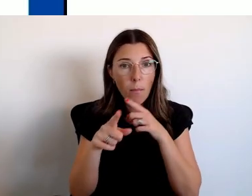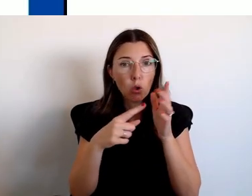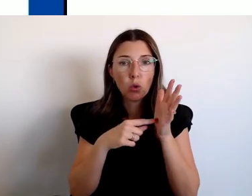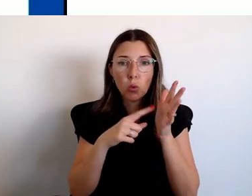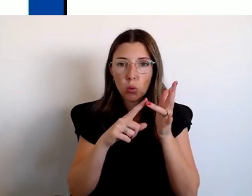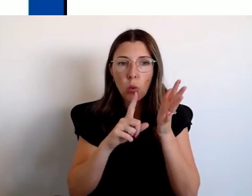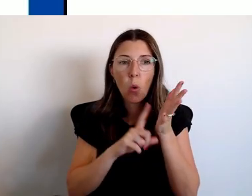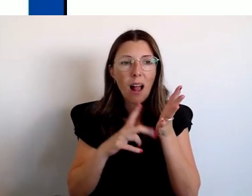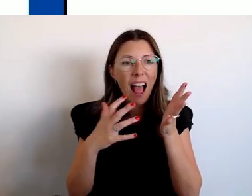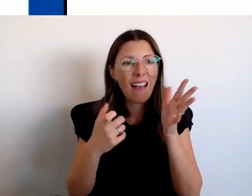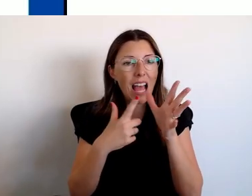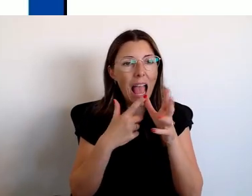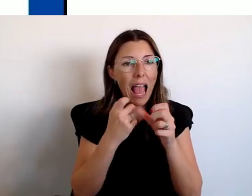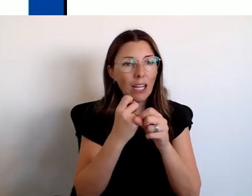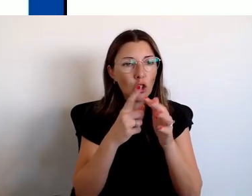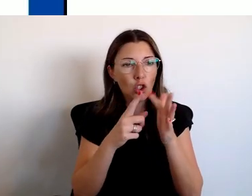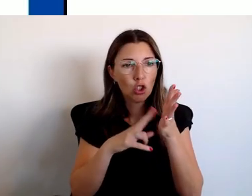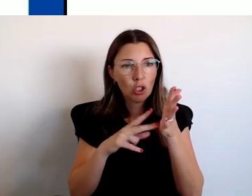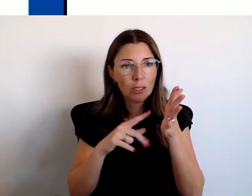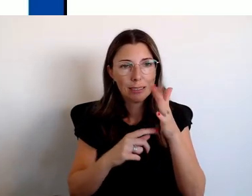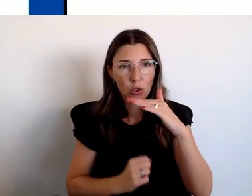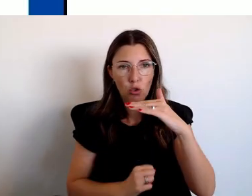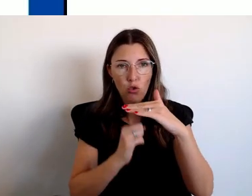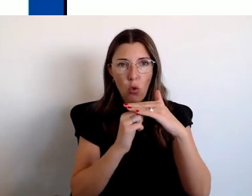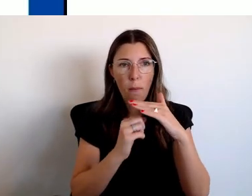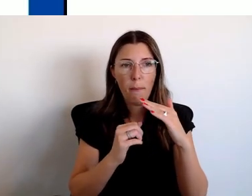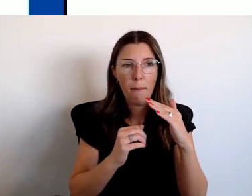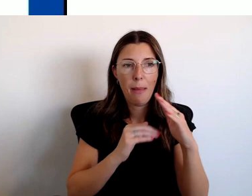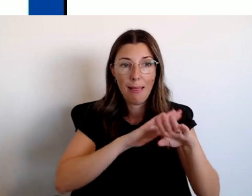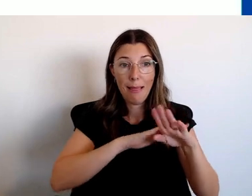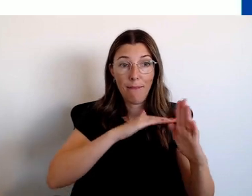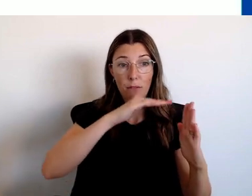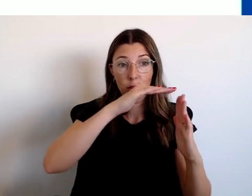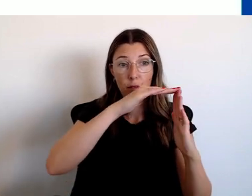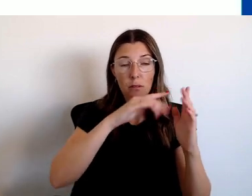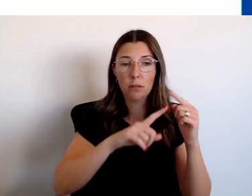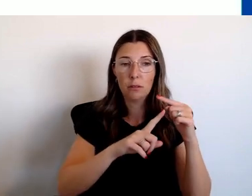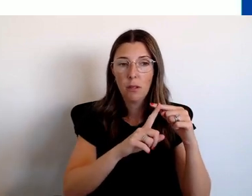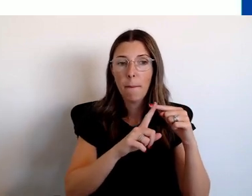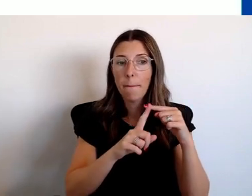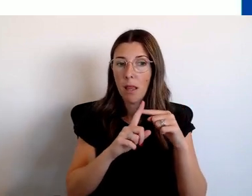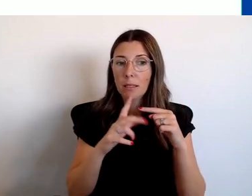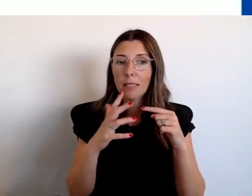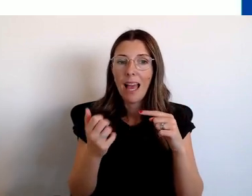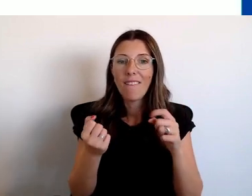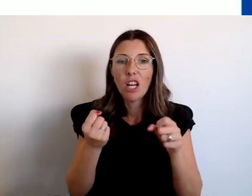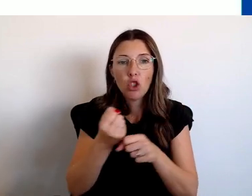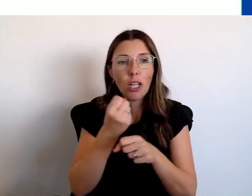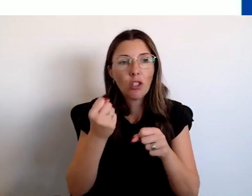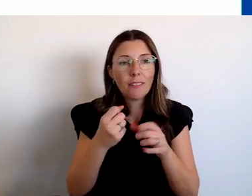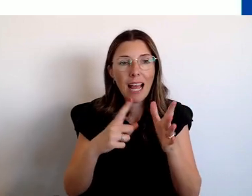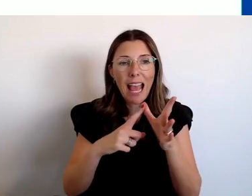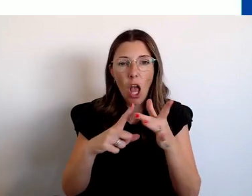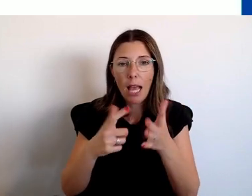on the top left and a generative AI assistant to engage with.